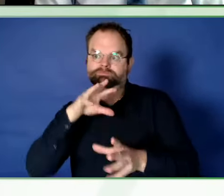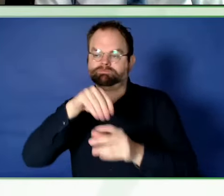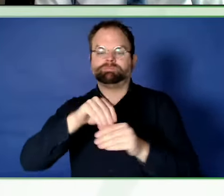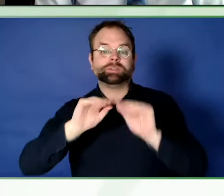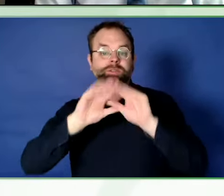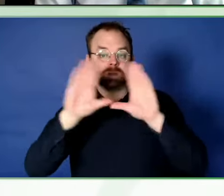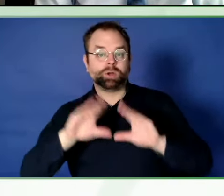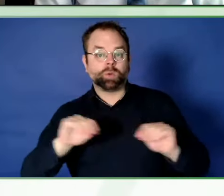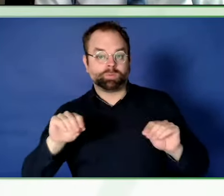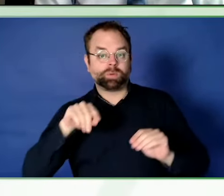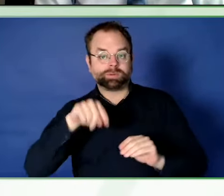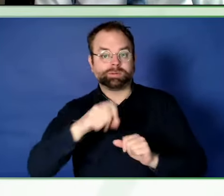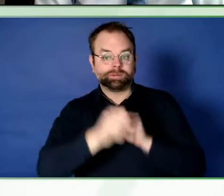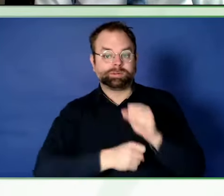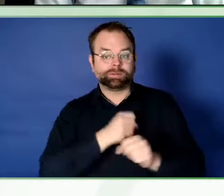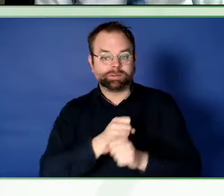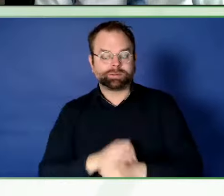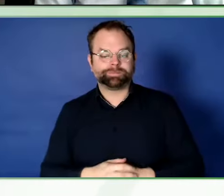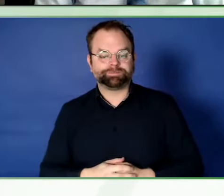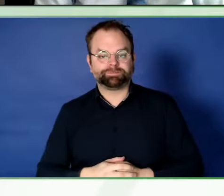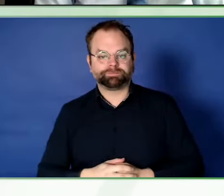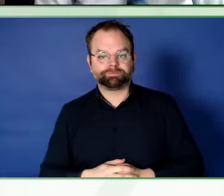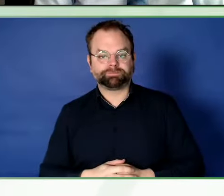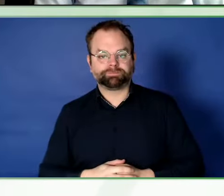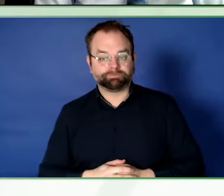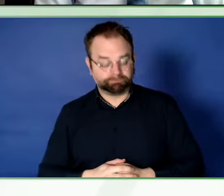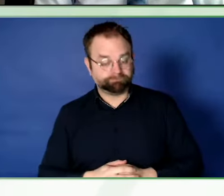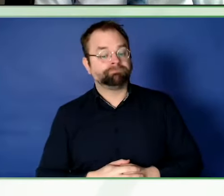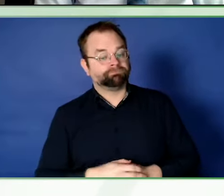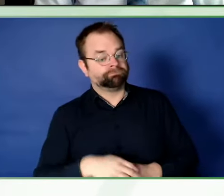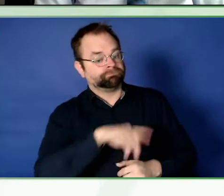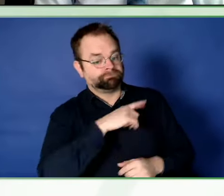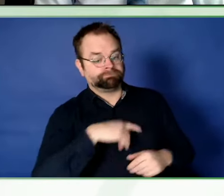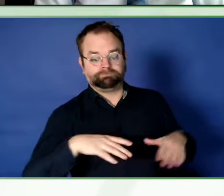So, the other 523 nominations, you made it into the top list.